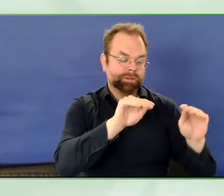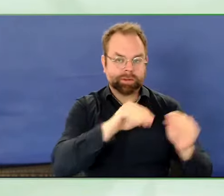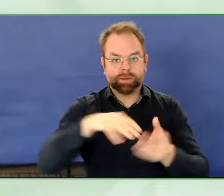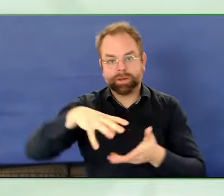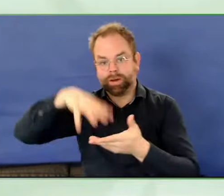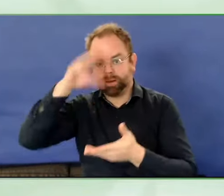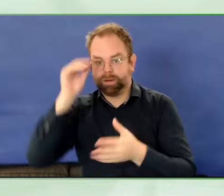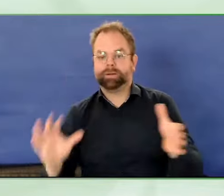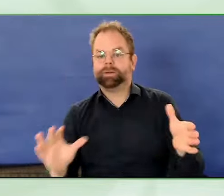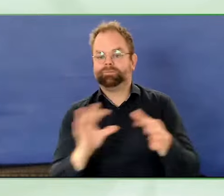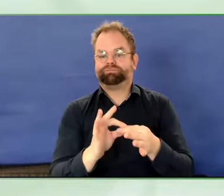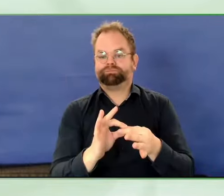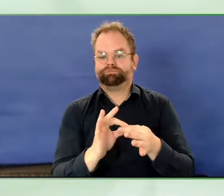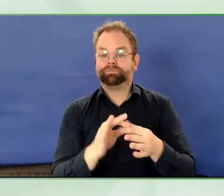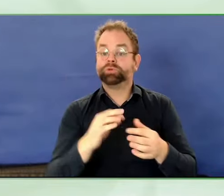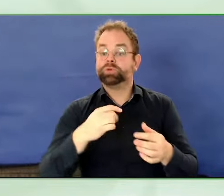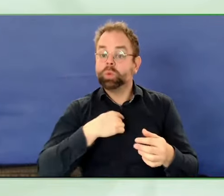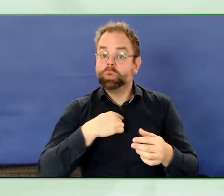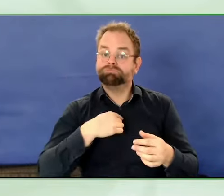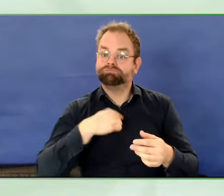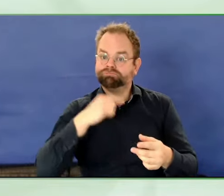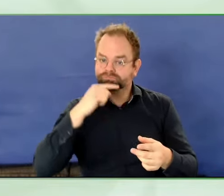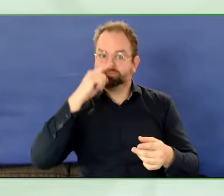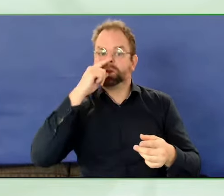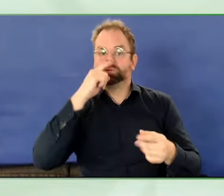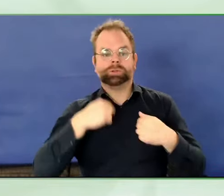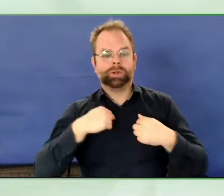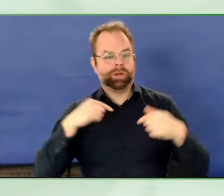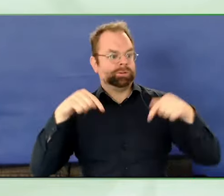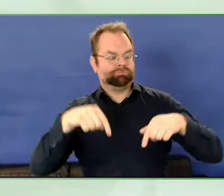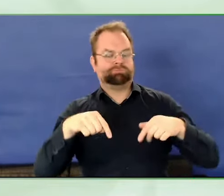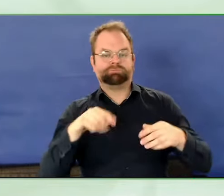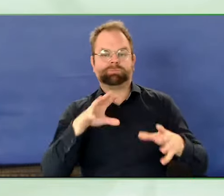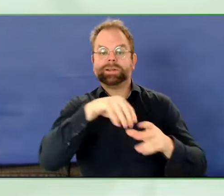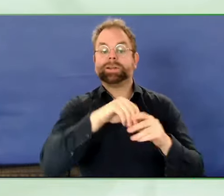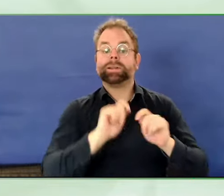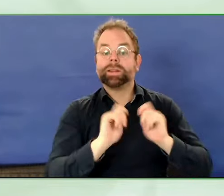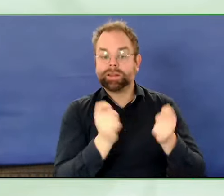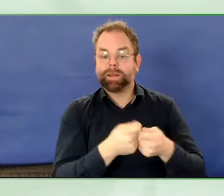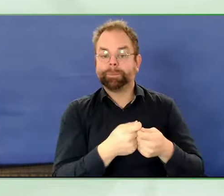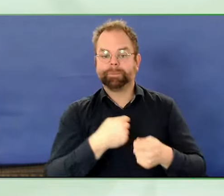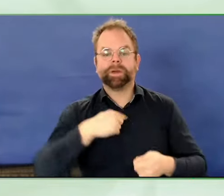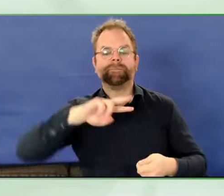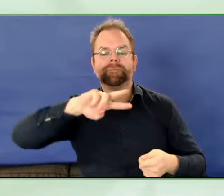I will just tell you a little about myself before we get into the session.